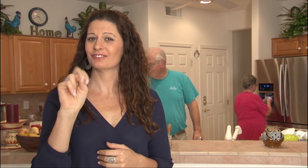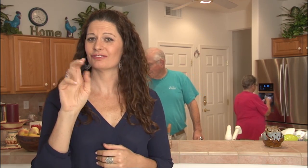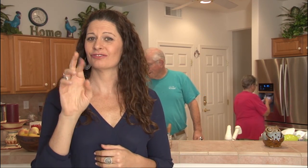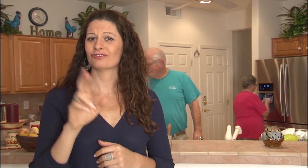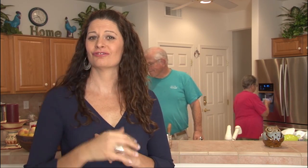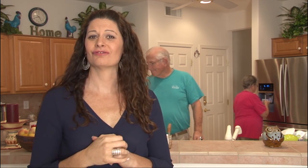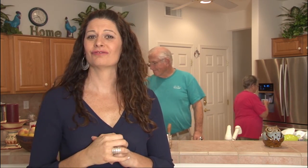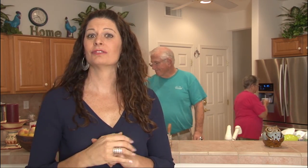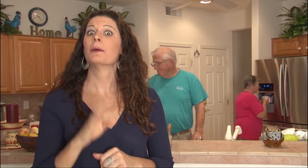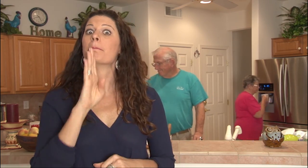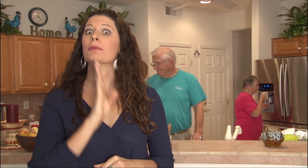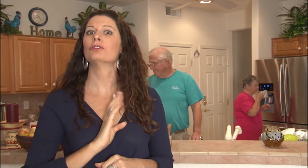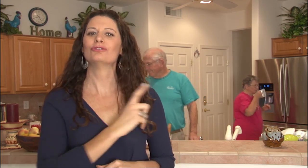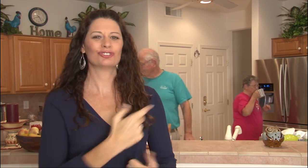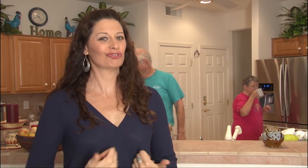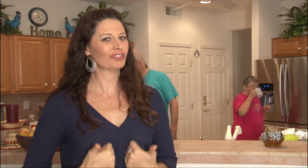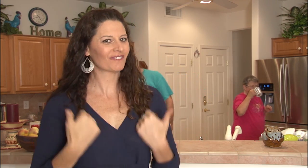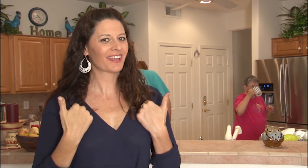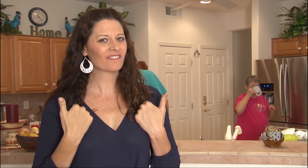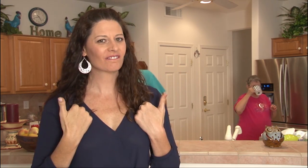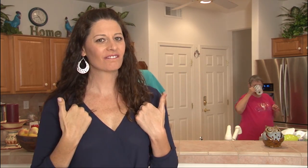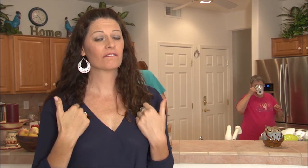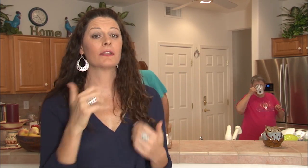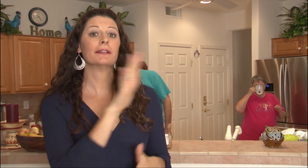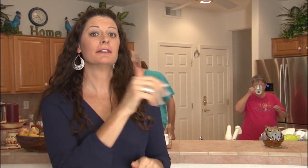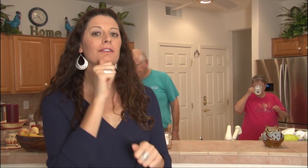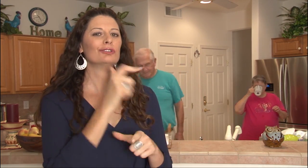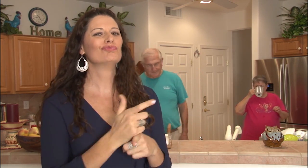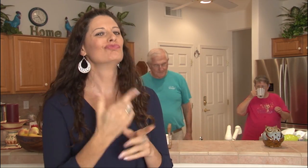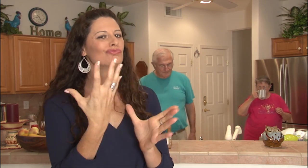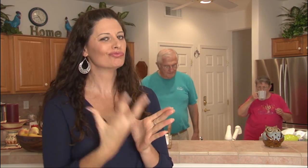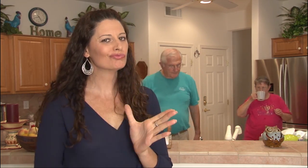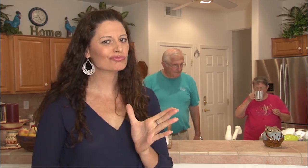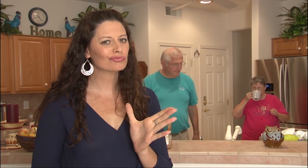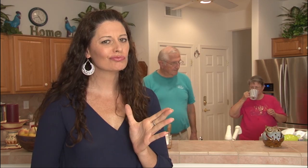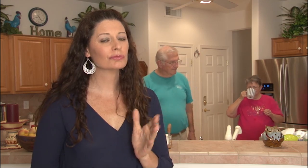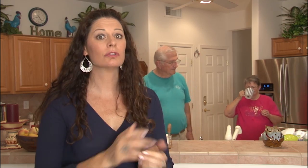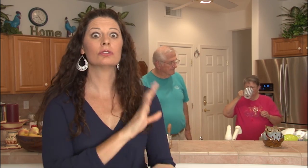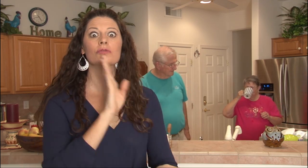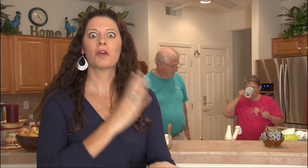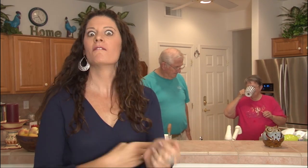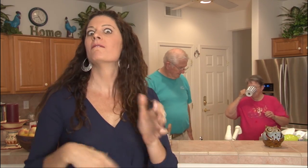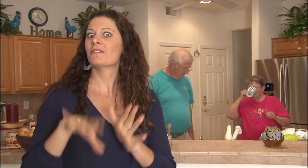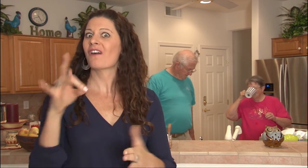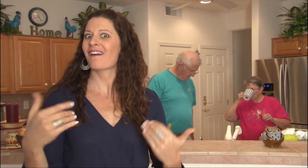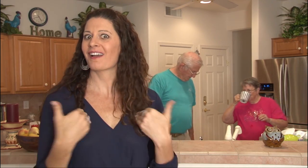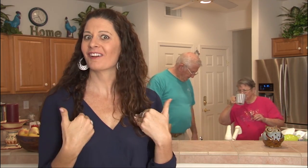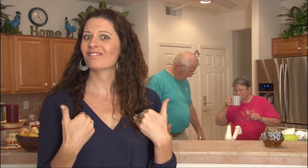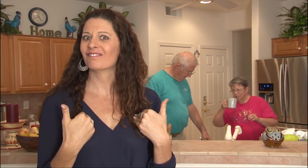as of 2014. Bernice is a survivor but her sister lost her battle to breast cancer. Her